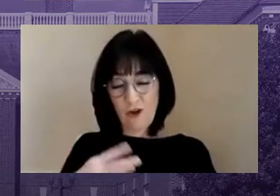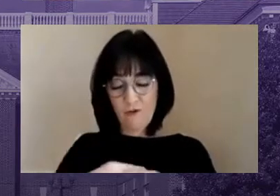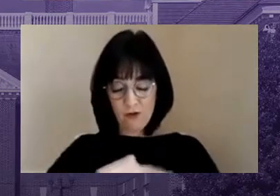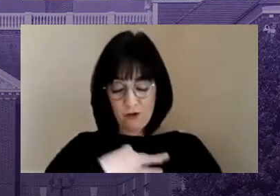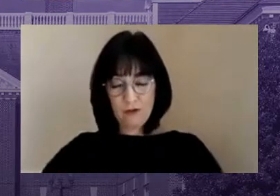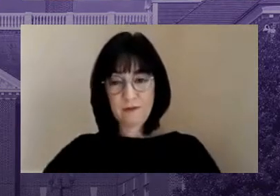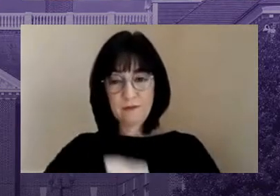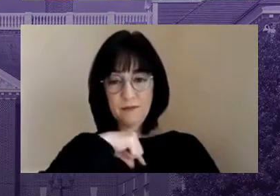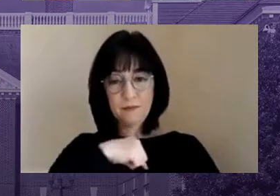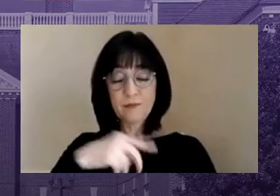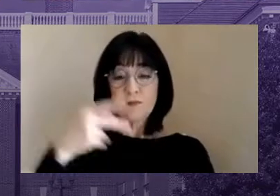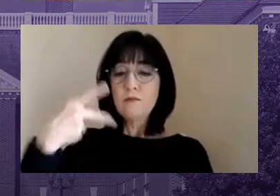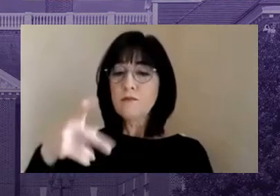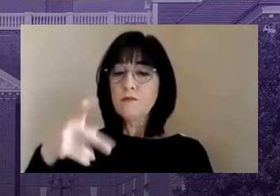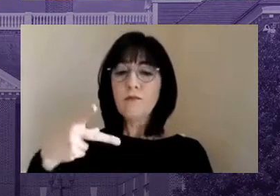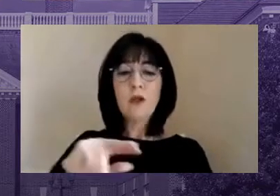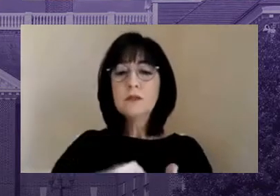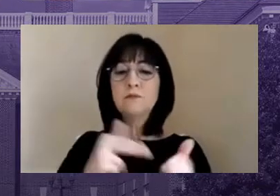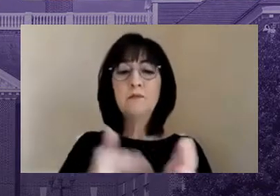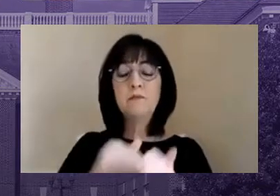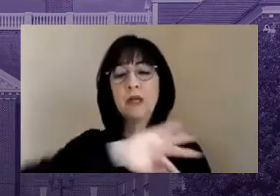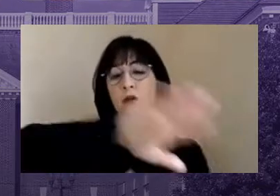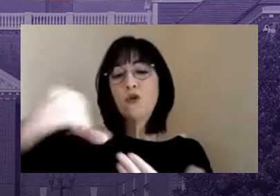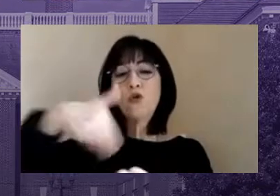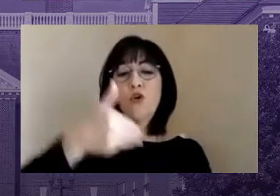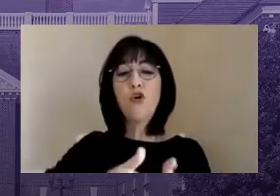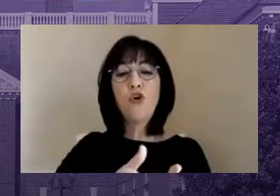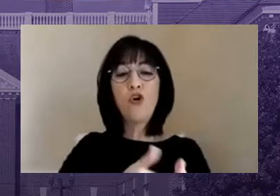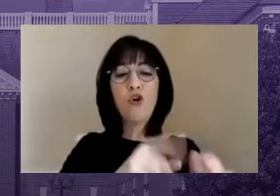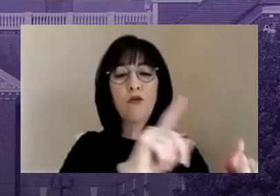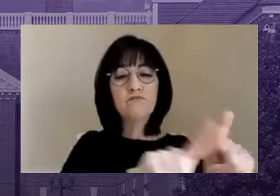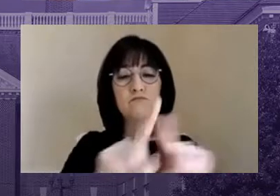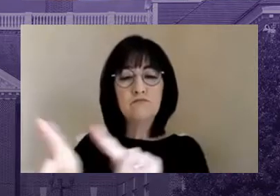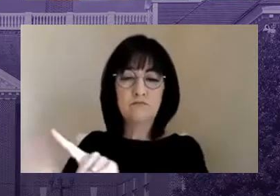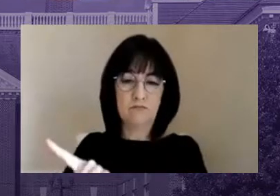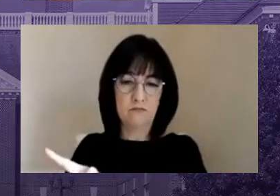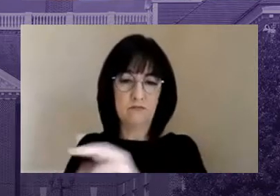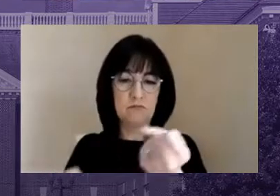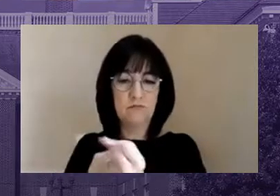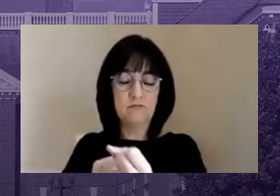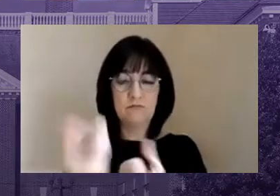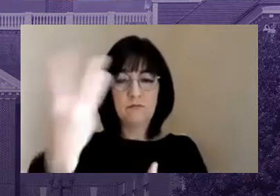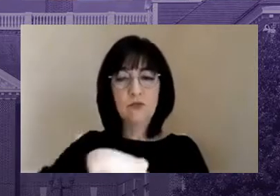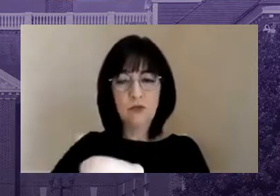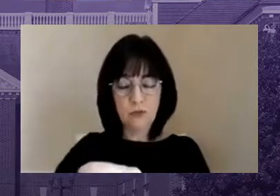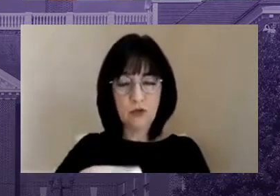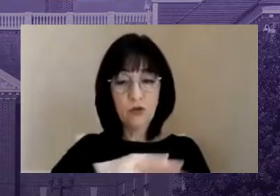the branches of the military are supported. All the service colors are represented, including Air